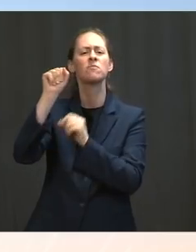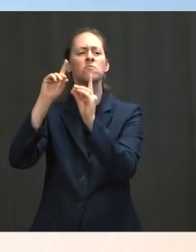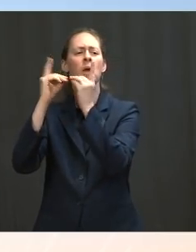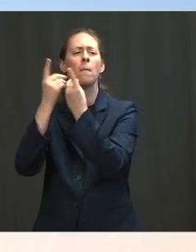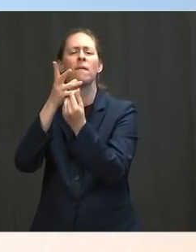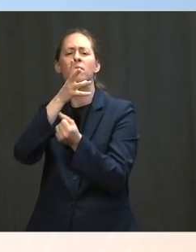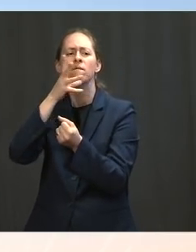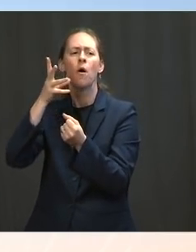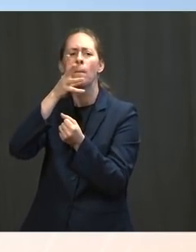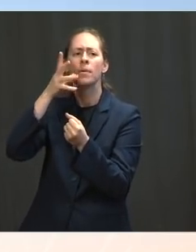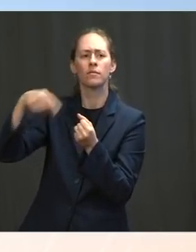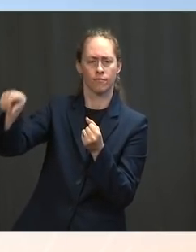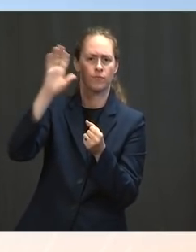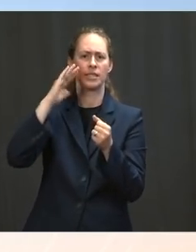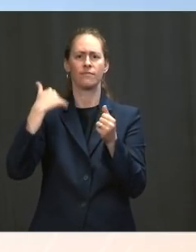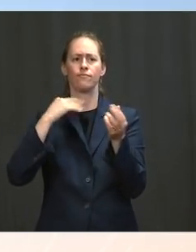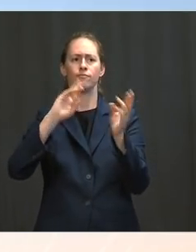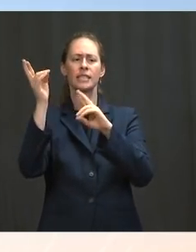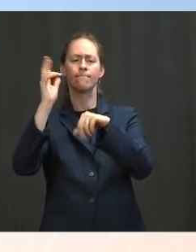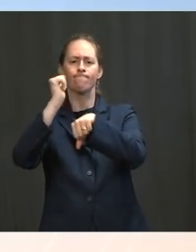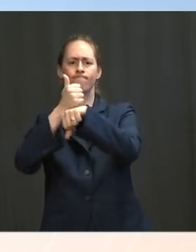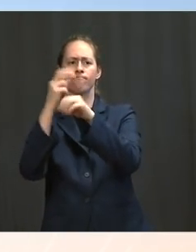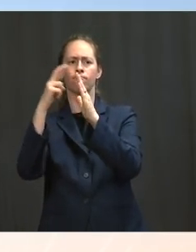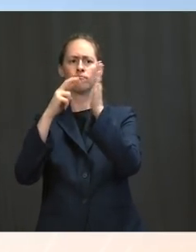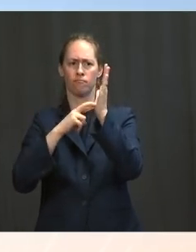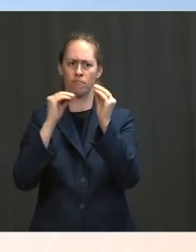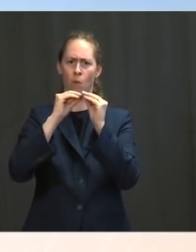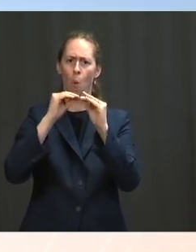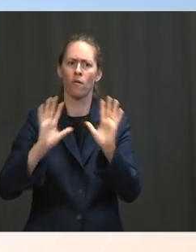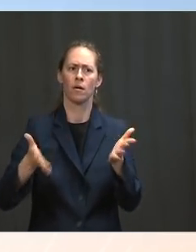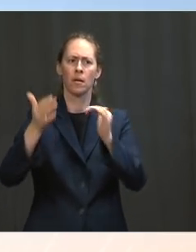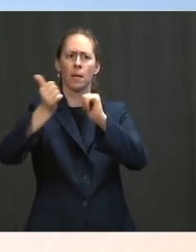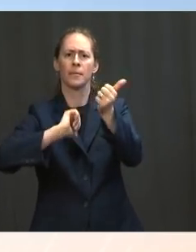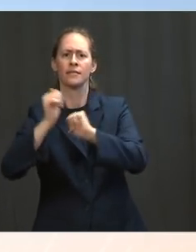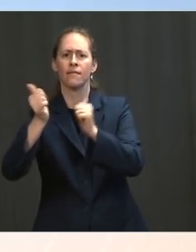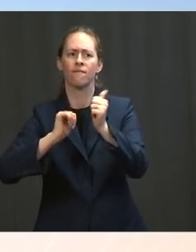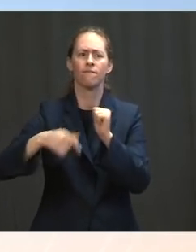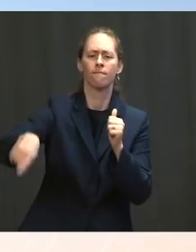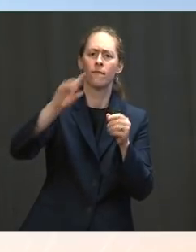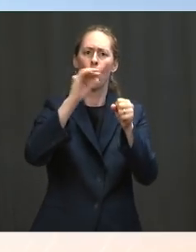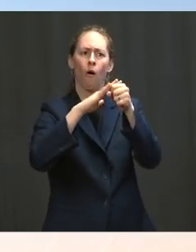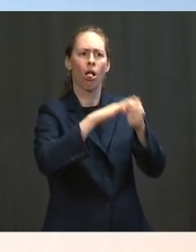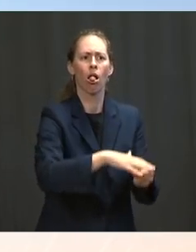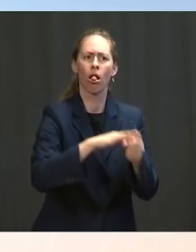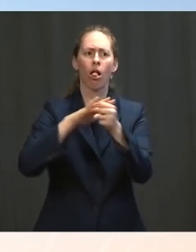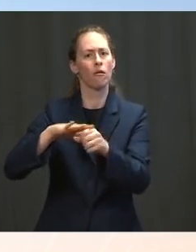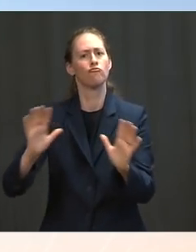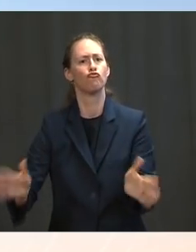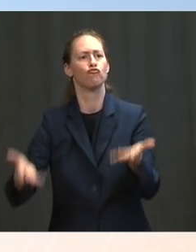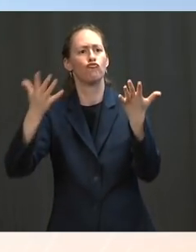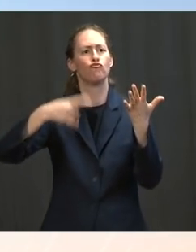to increase competition in agricultural industries to boost farmers' and ranchers' earnings, fight back against abuses of power